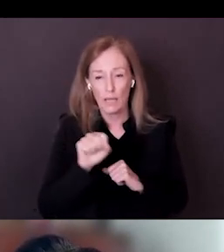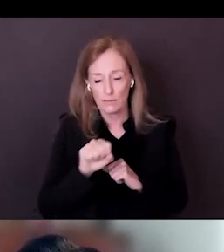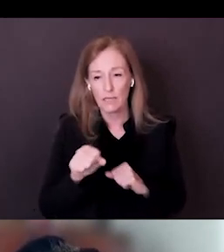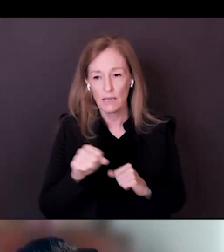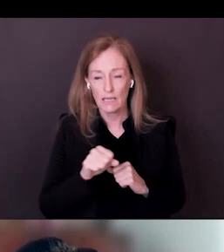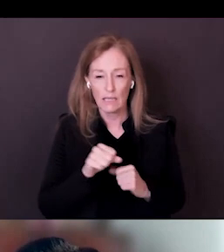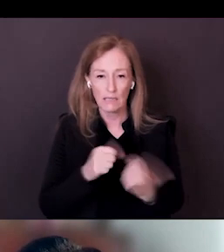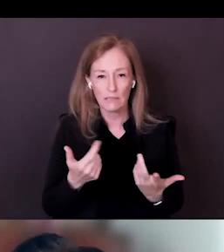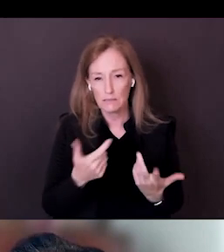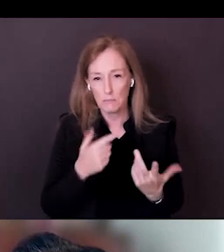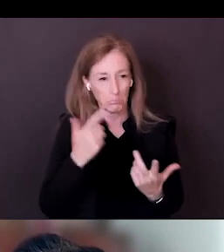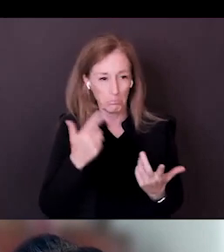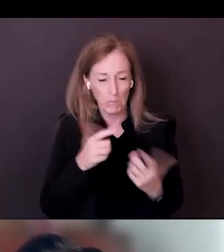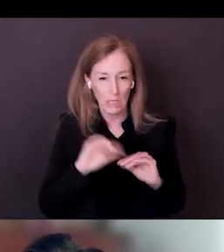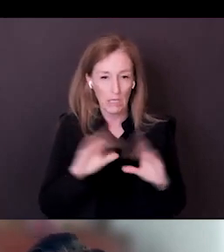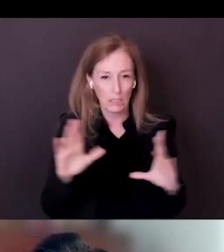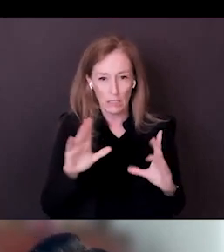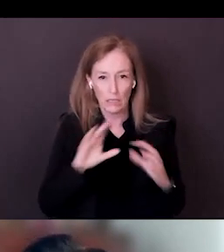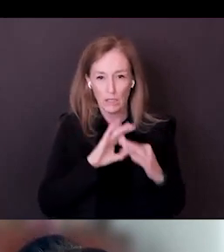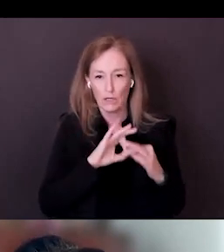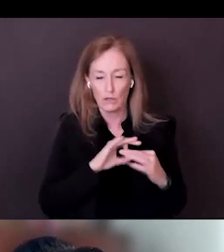JUST HIGHLIGHTING THE IMPORTANCE OF THE FAITH-BASED COMMUNITY IN